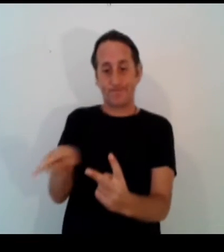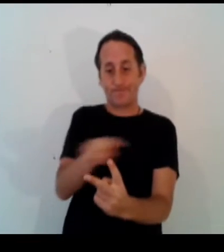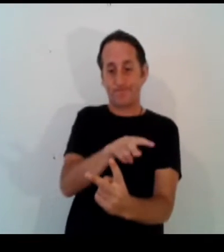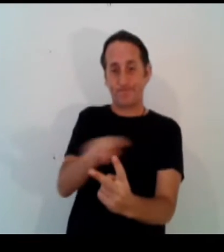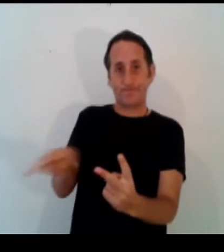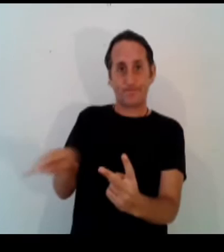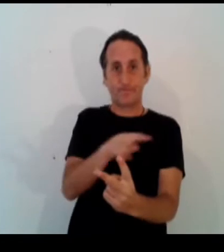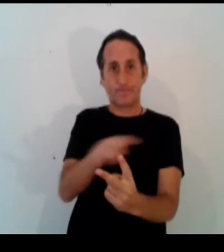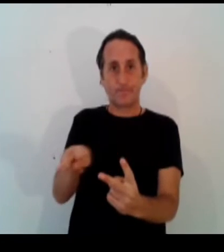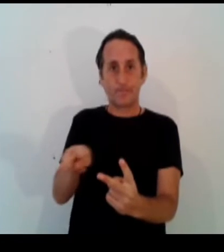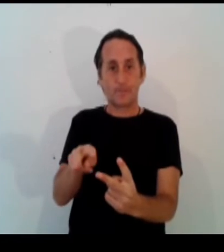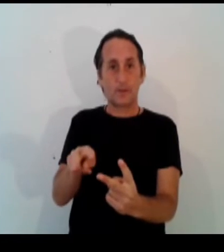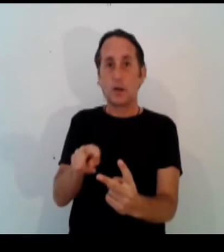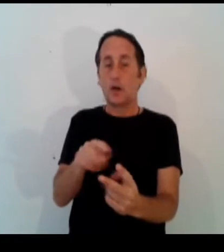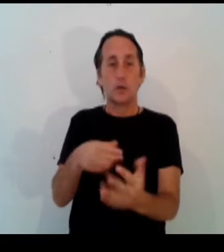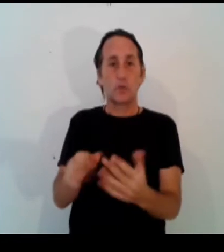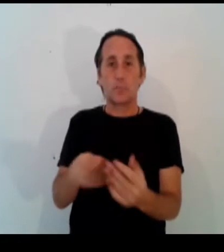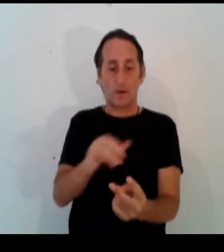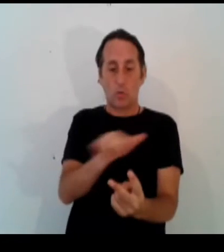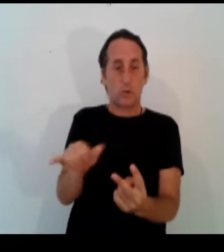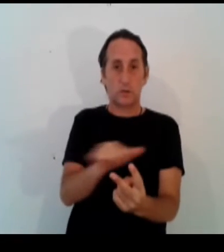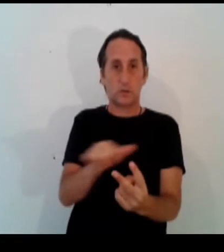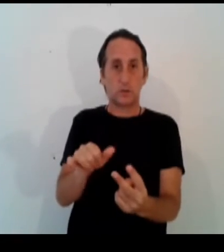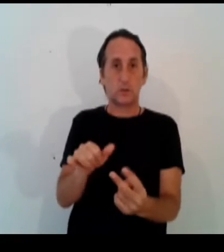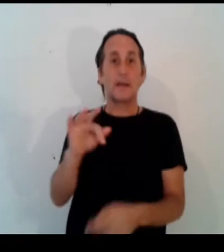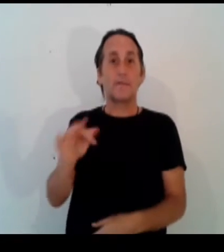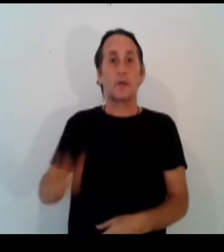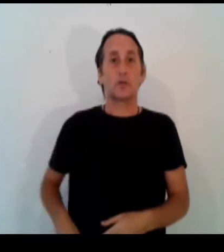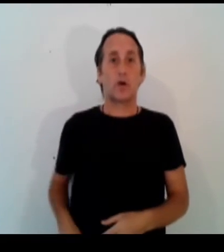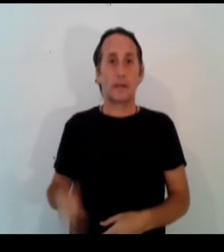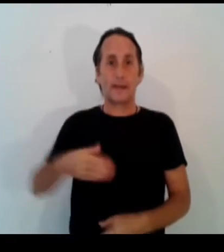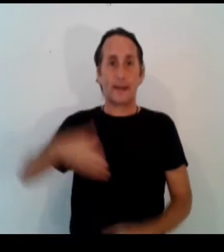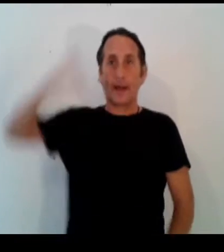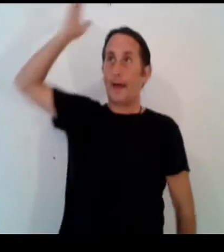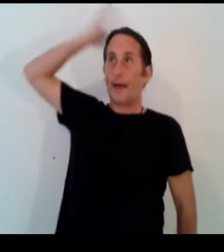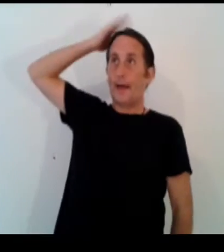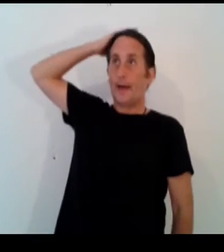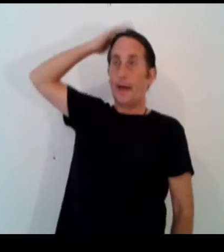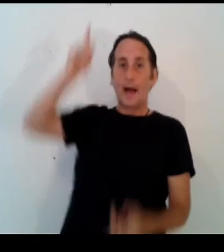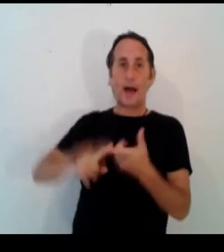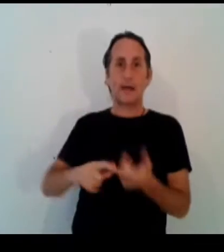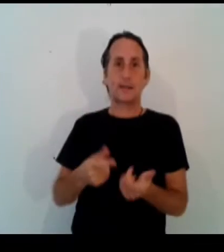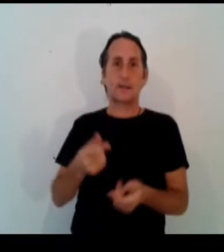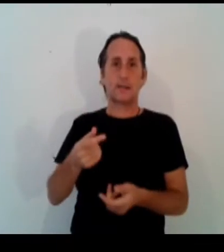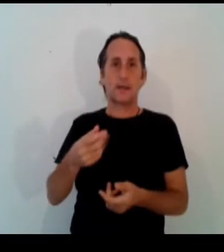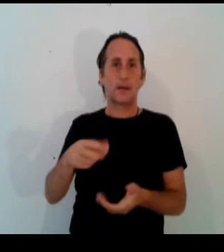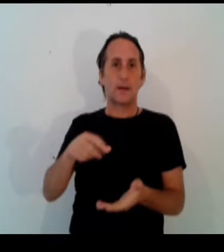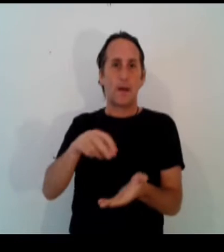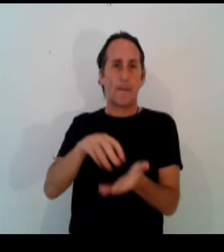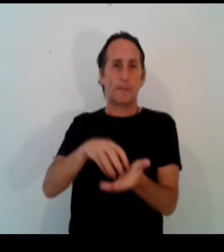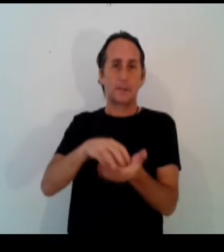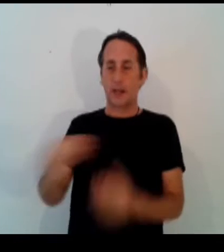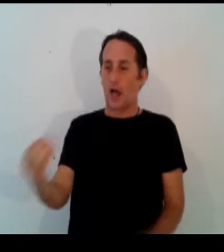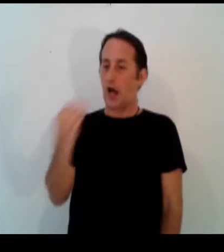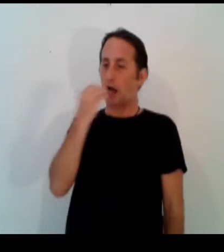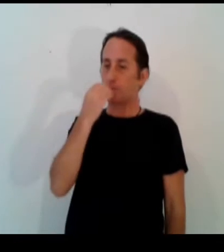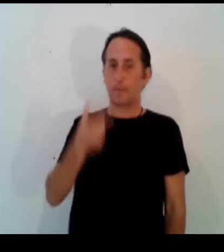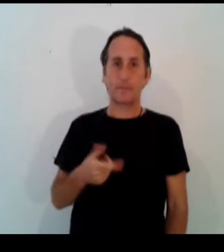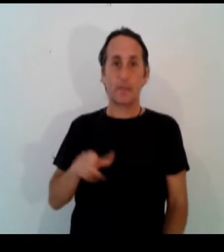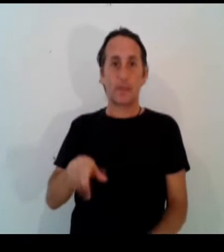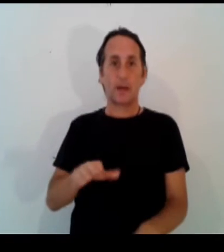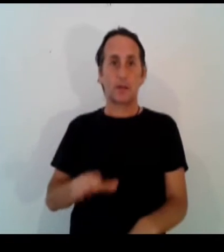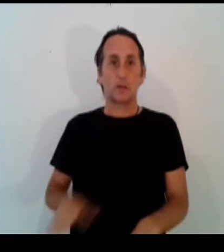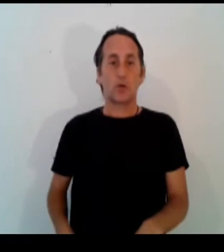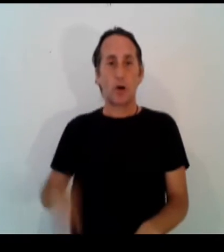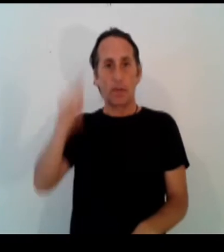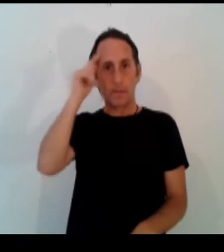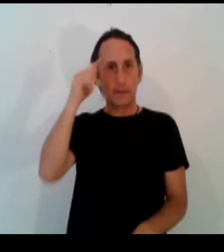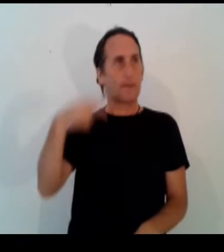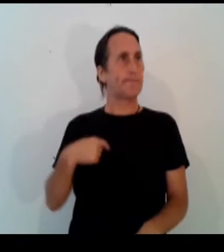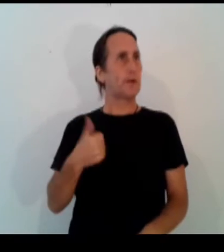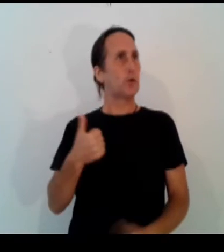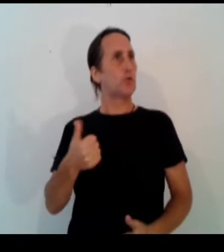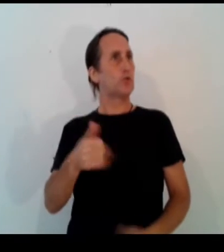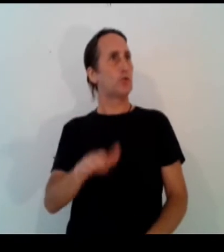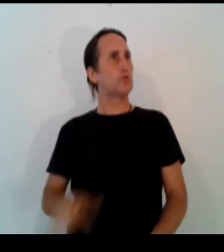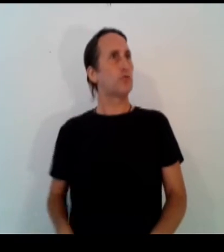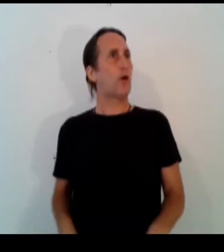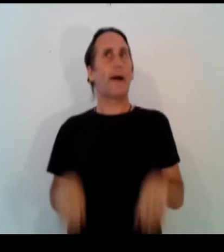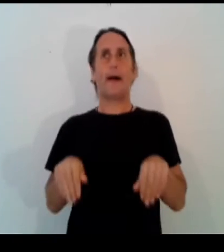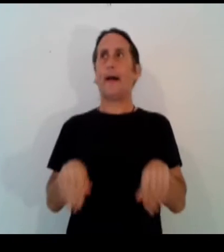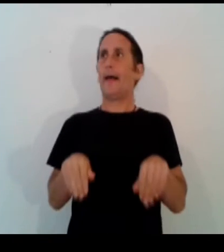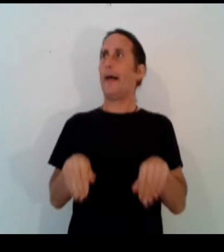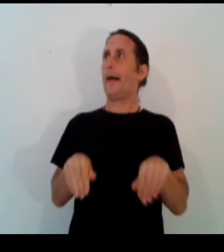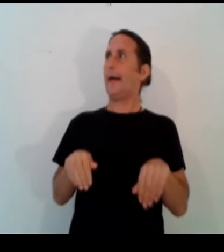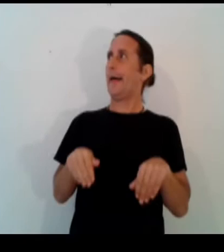Either way as long as that dog gets a pat on the head and a little cookie that dog thinks and believes it is a good dog,